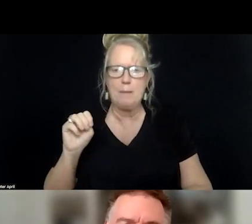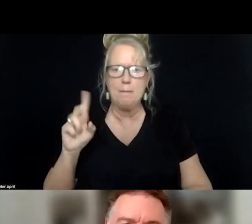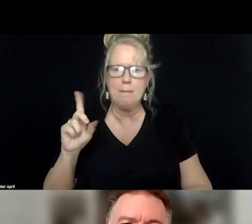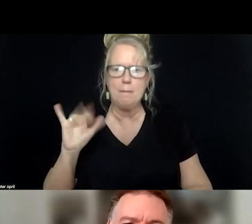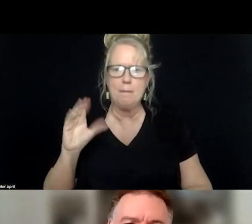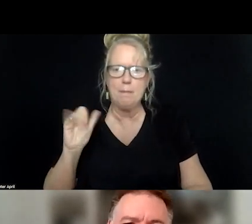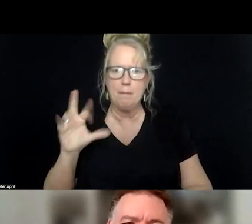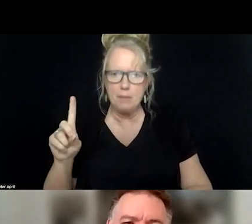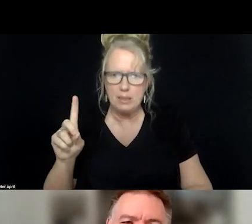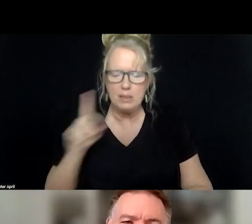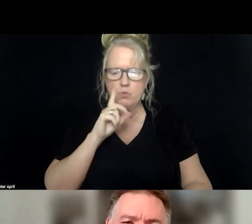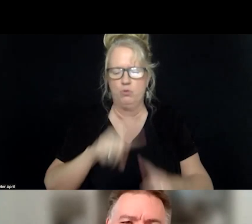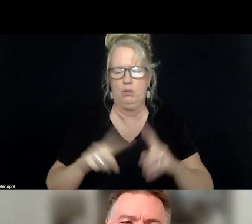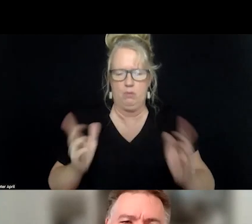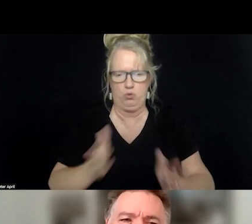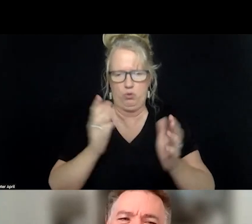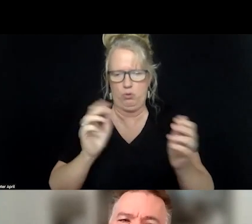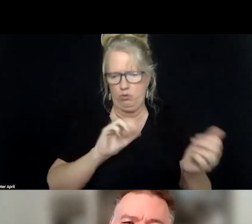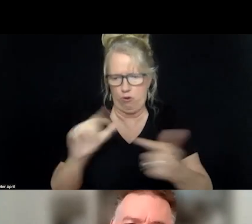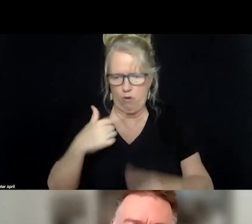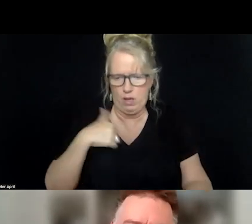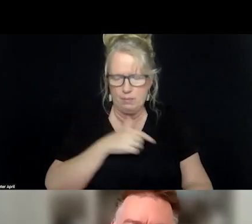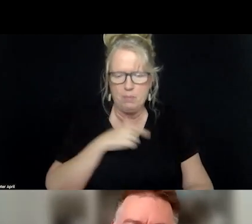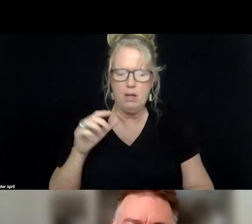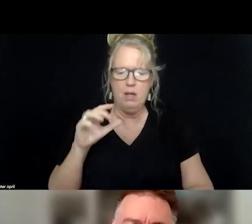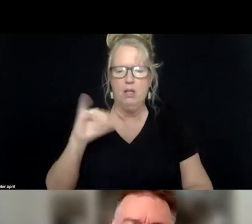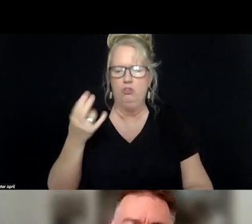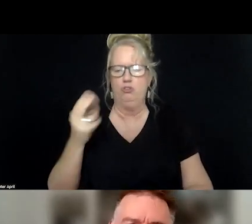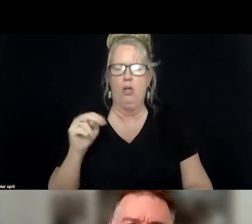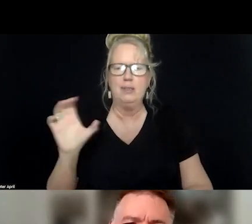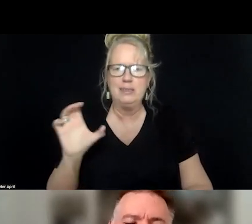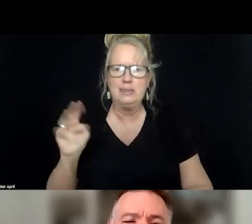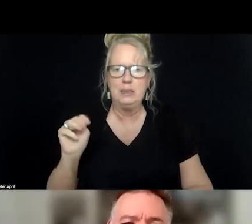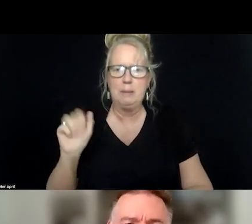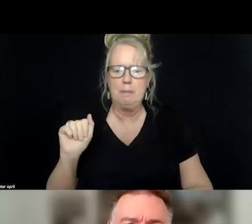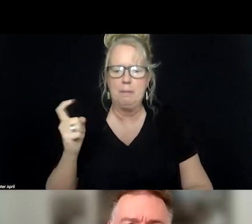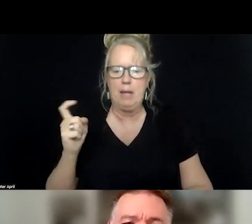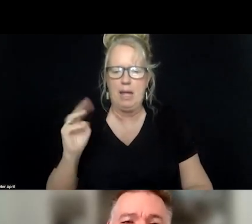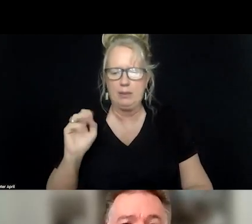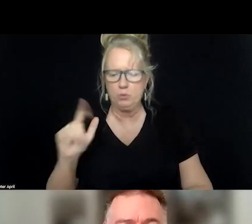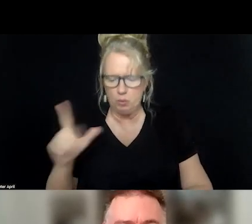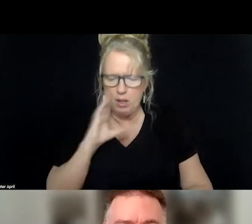US ALL TO READ JOHN SEAMAC'S BOOK WHICH IS GOOD LEADERS ASK GREAT